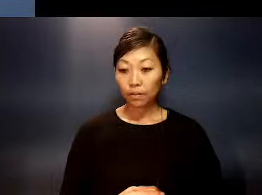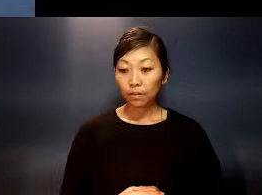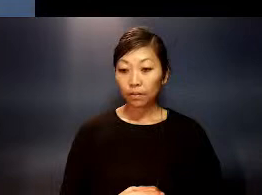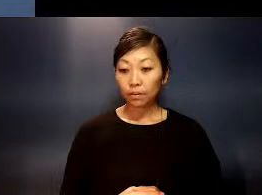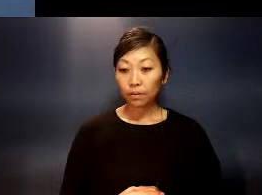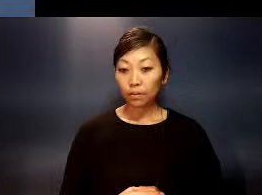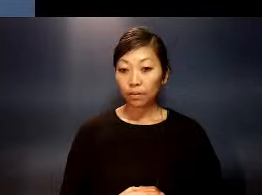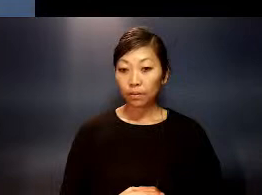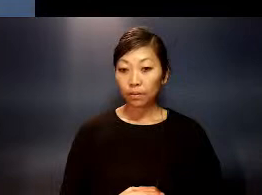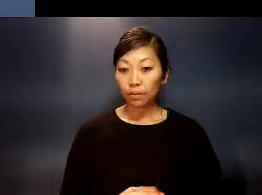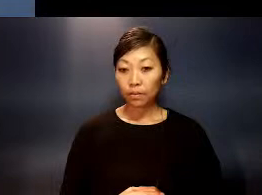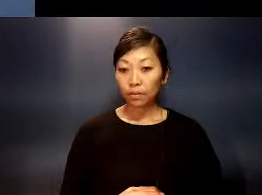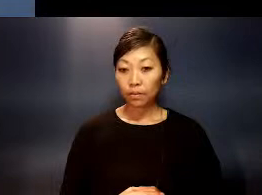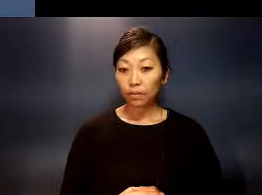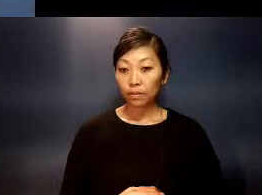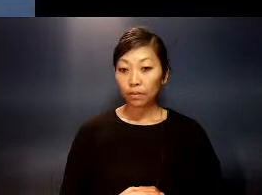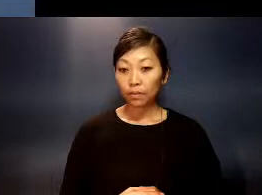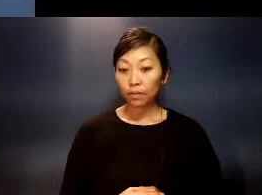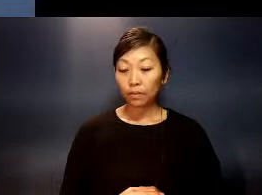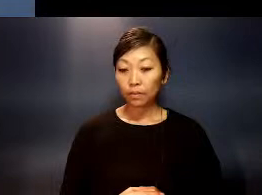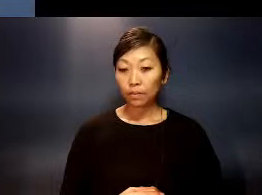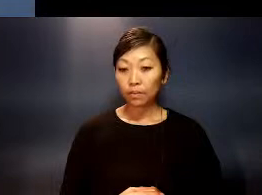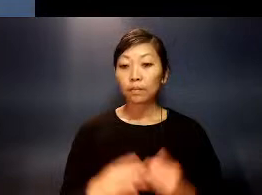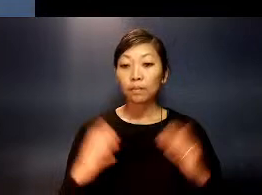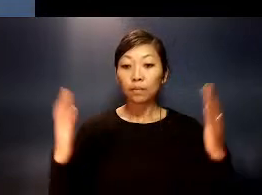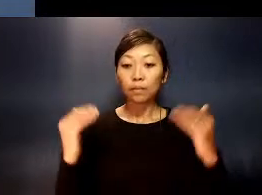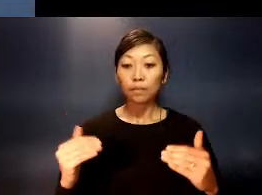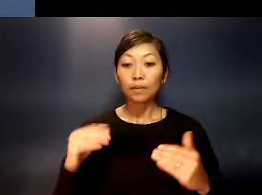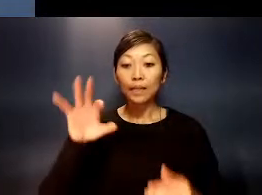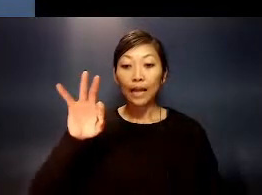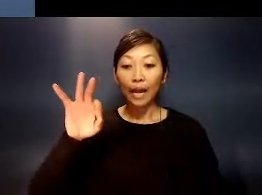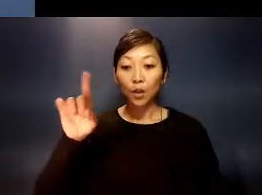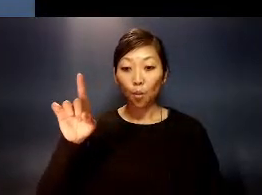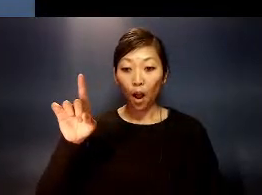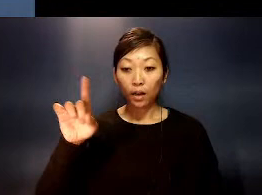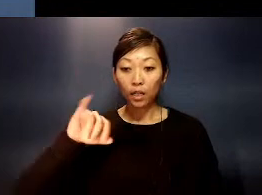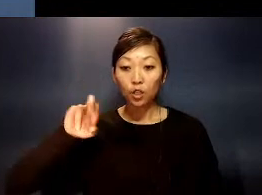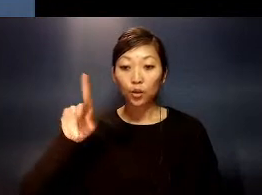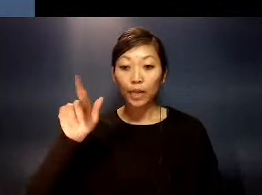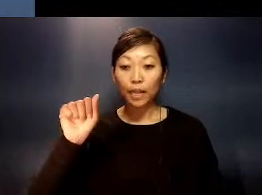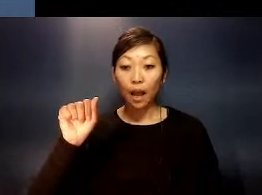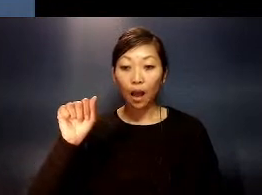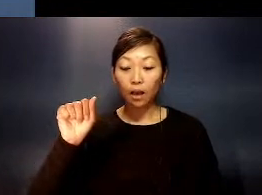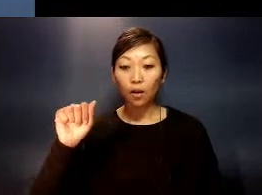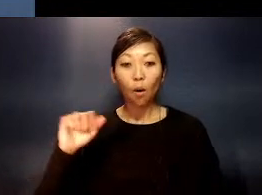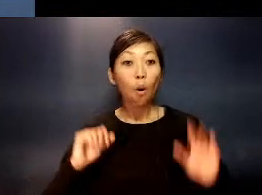≫ COUNCIL PRESIDENT BENDER: GREAT. I THOUGHT SO. I JUST WANTED TO MAKE SURE.